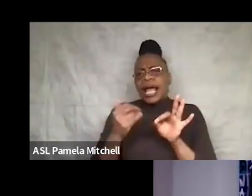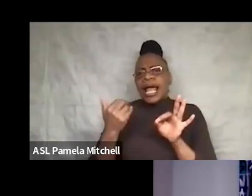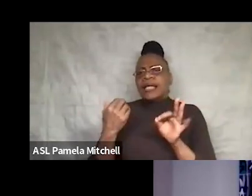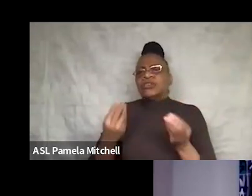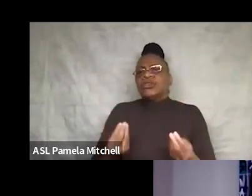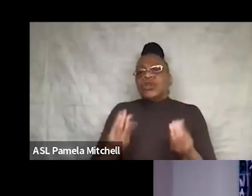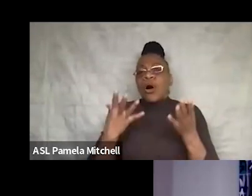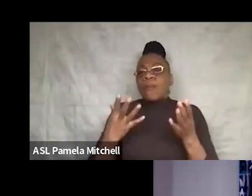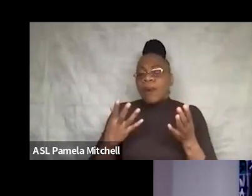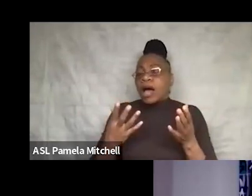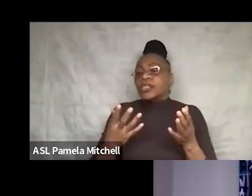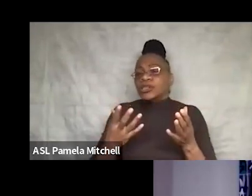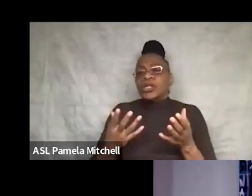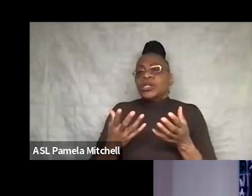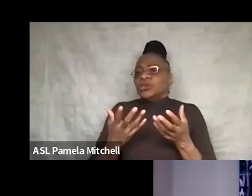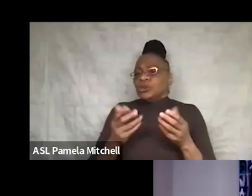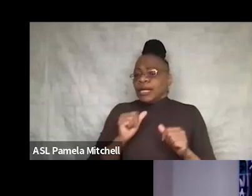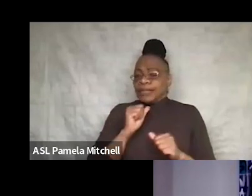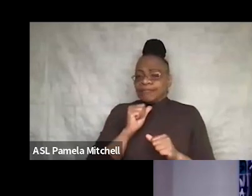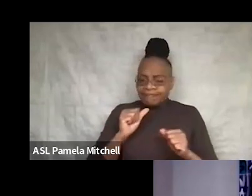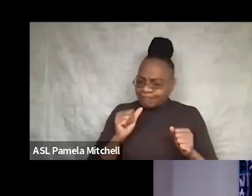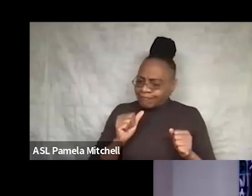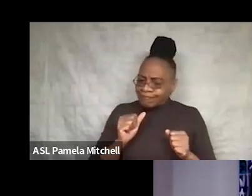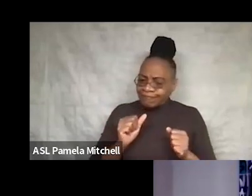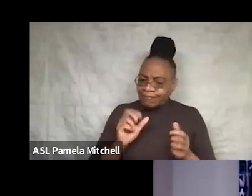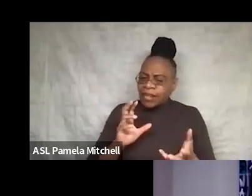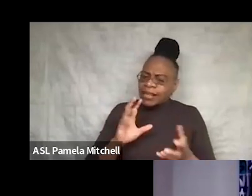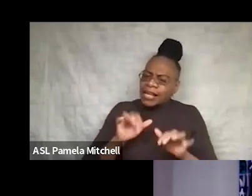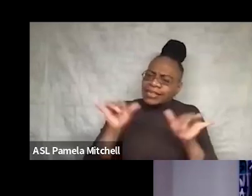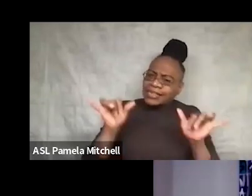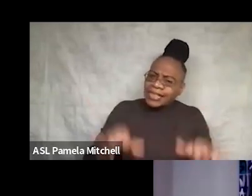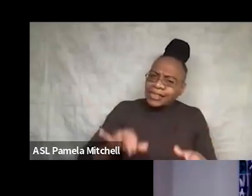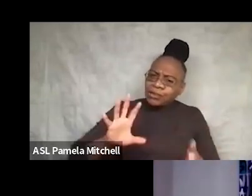in terms of the history of creating systems for people without listening to people